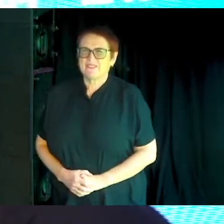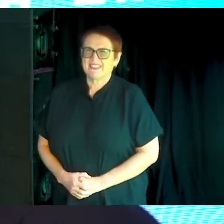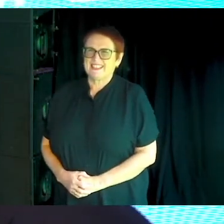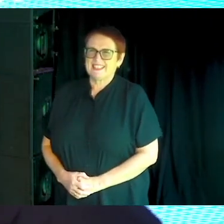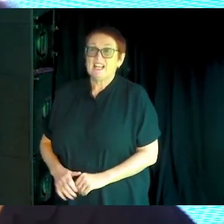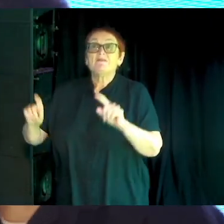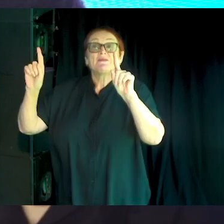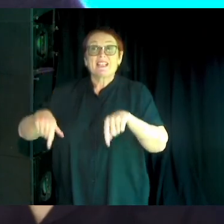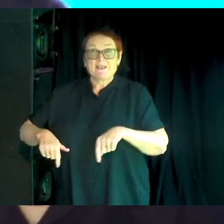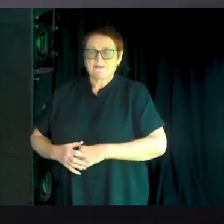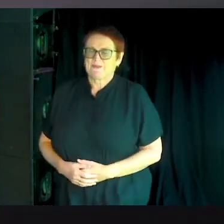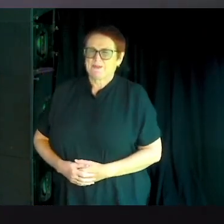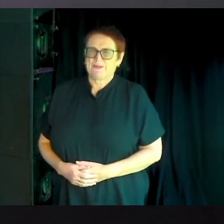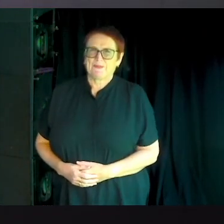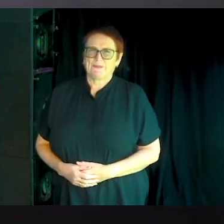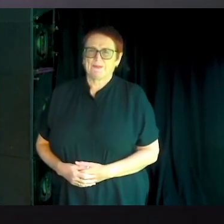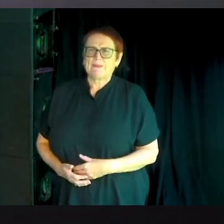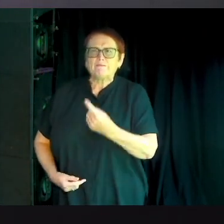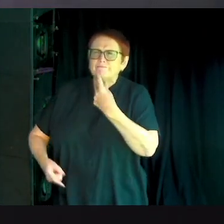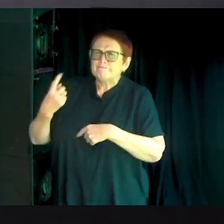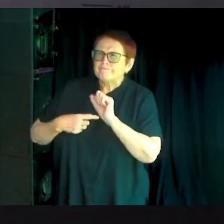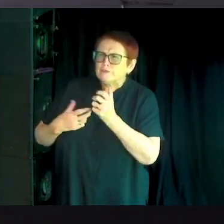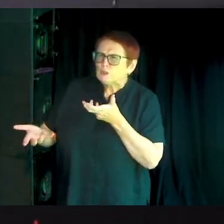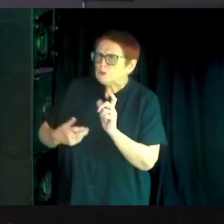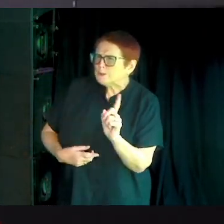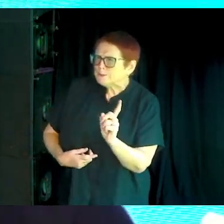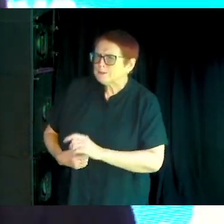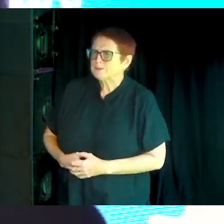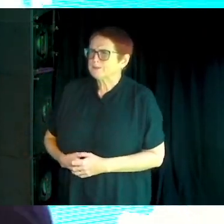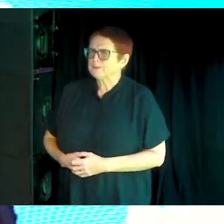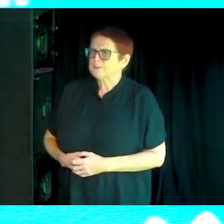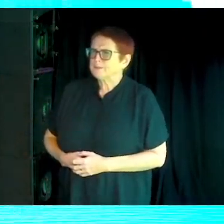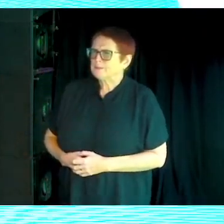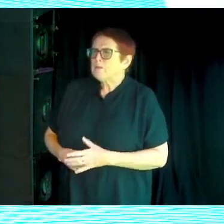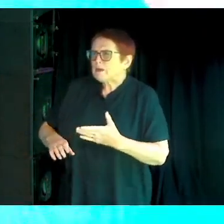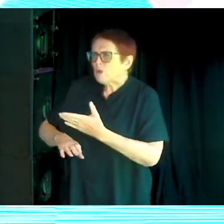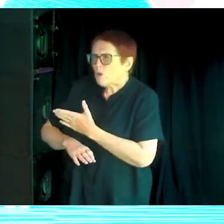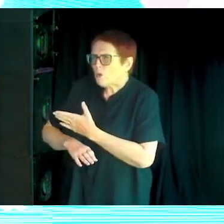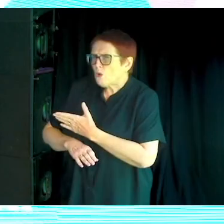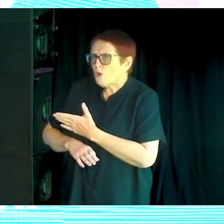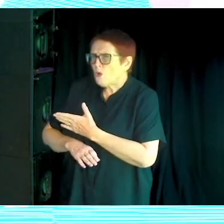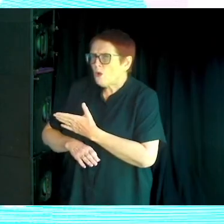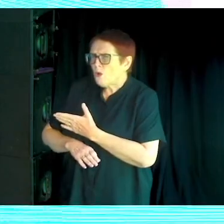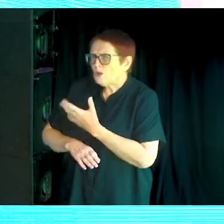get started so yes tell me about what you're going to cook today before that okay wow okay I'm sorry